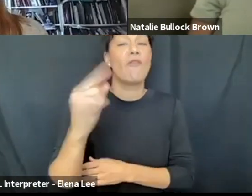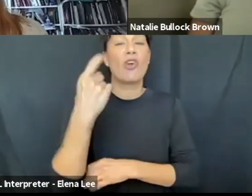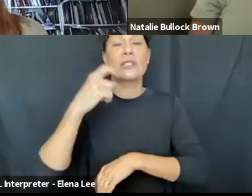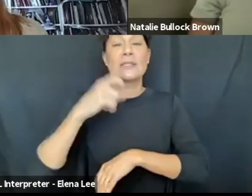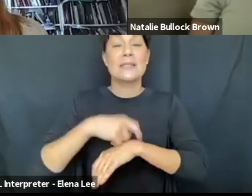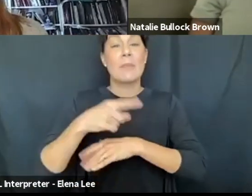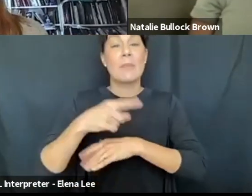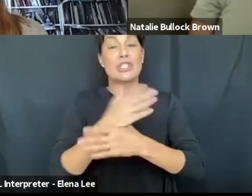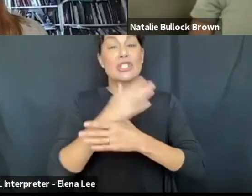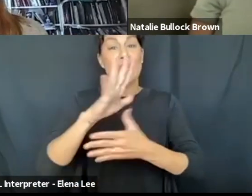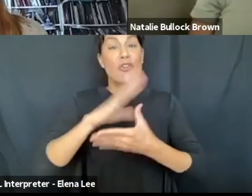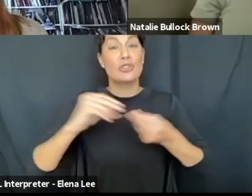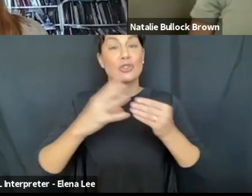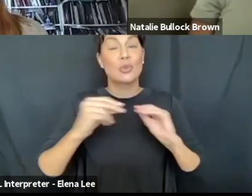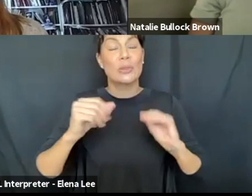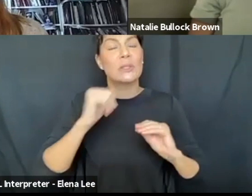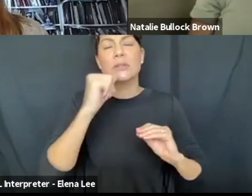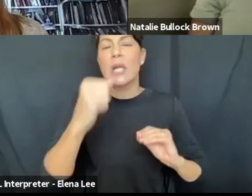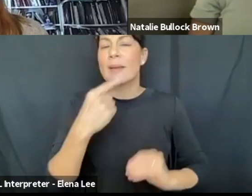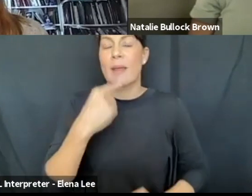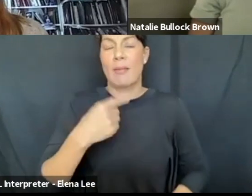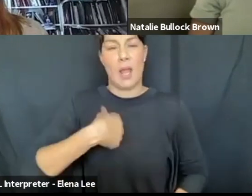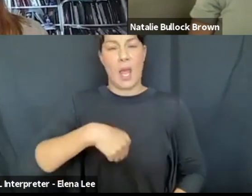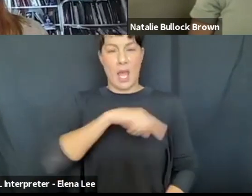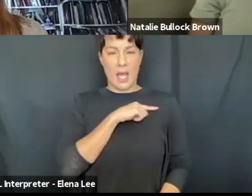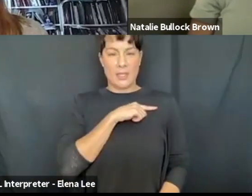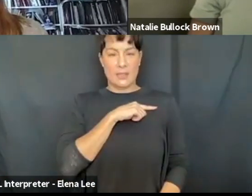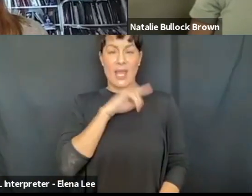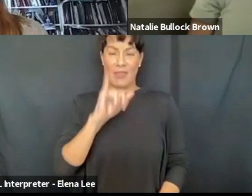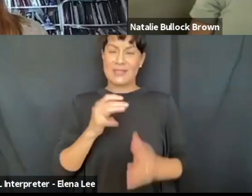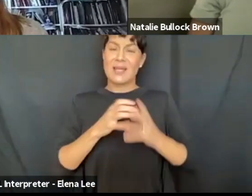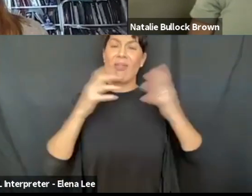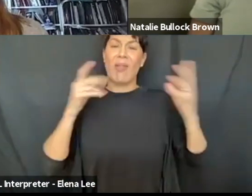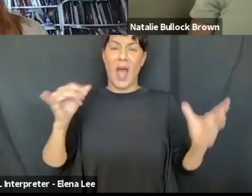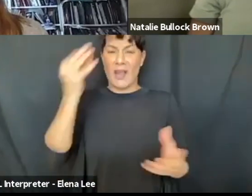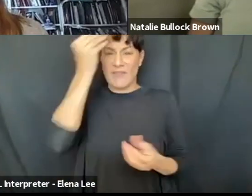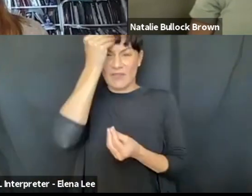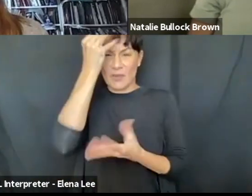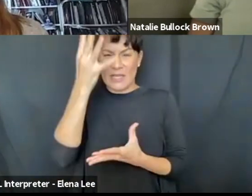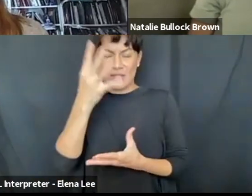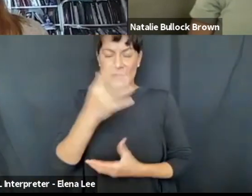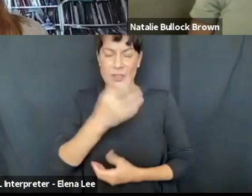is not to us because that is a lot to hold, It's a big responsibility